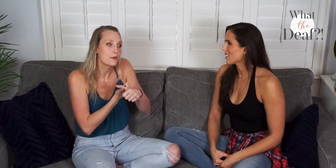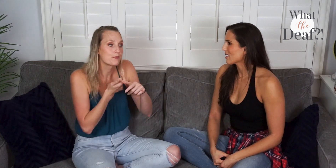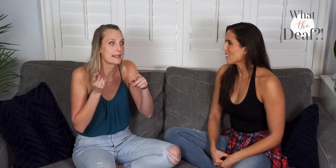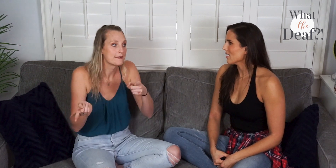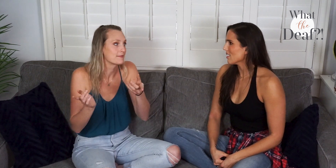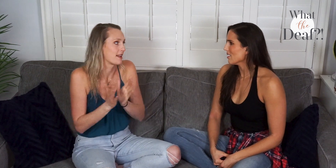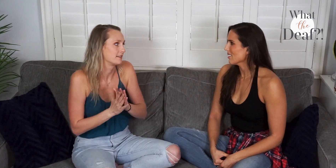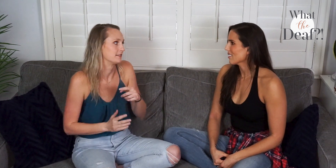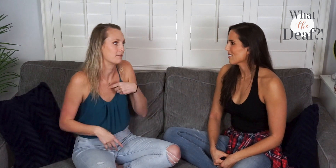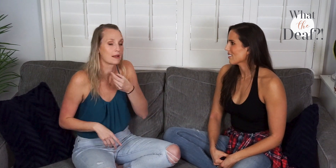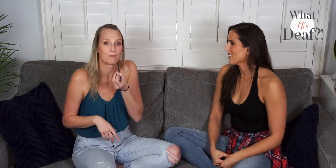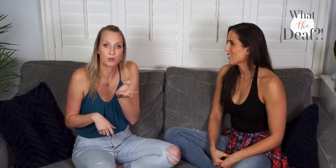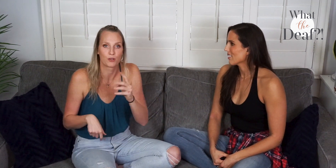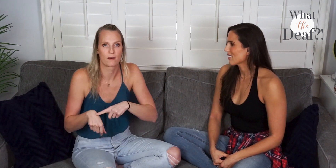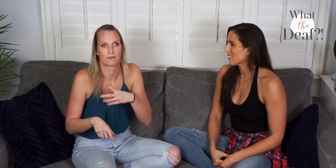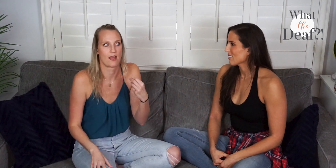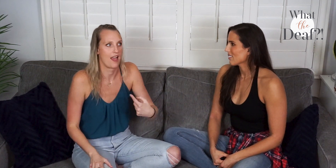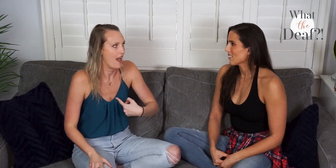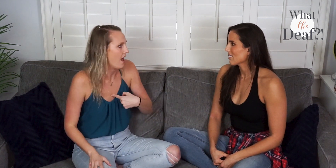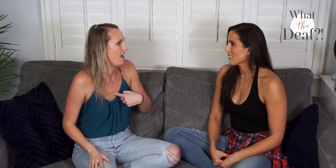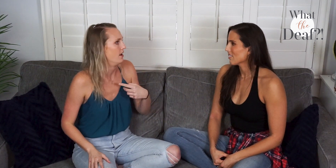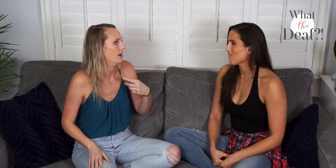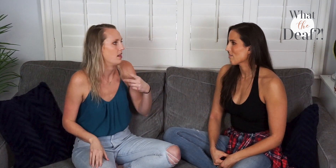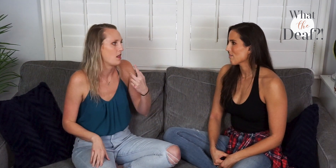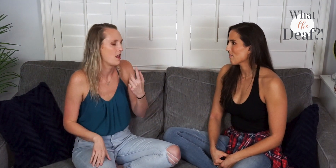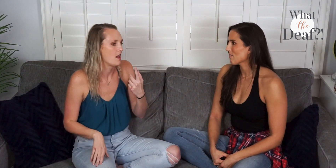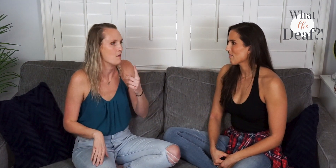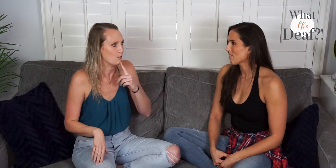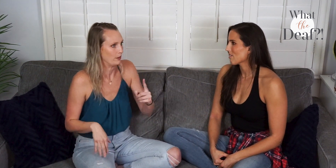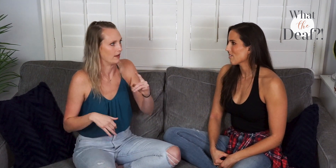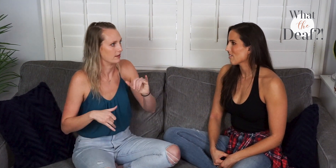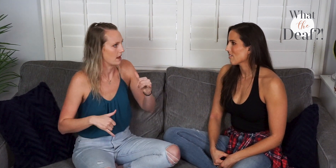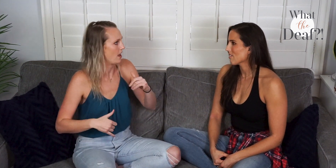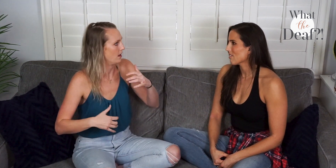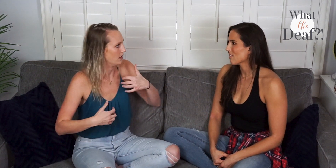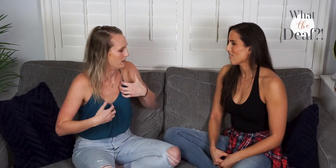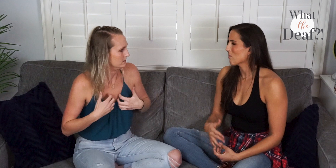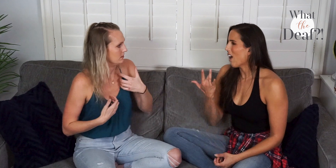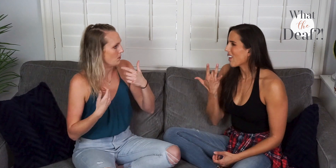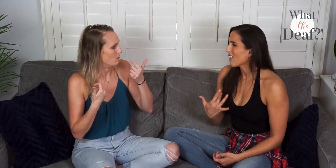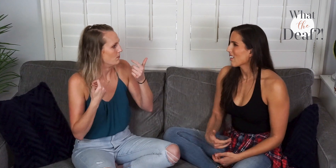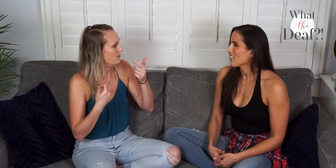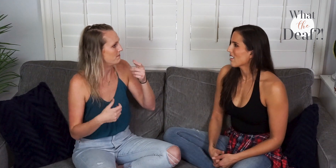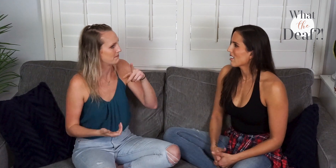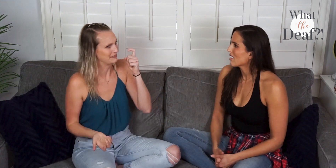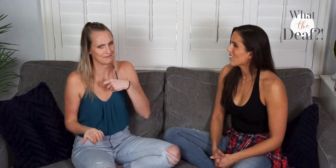I remember he had asked me several times and I was the one that was really hesitant. Why?